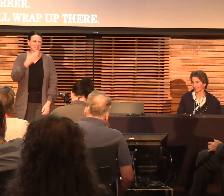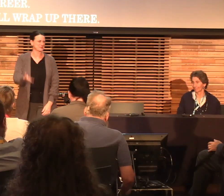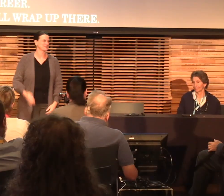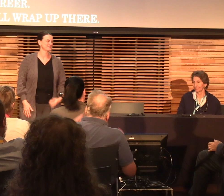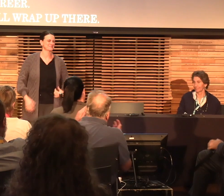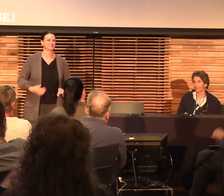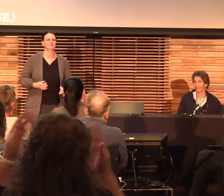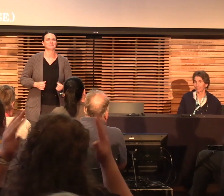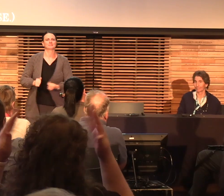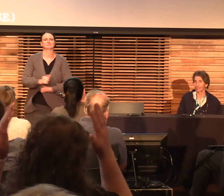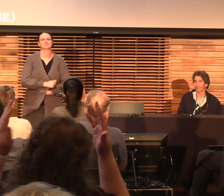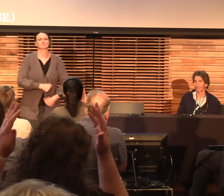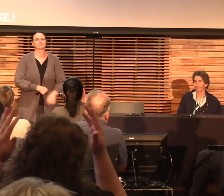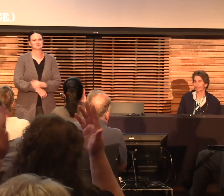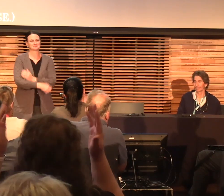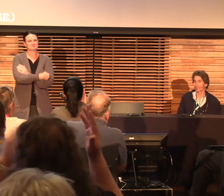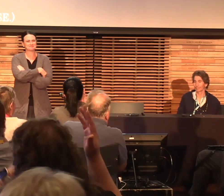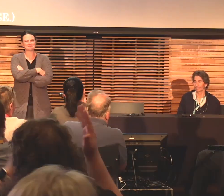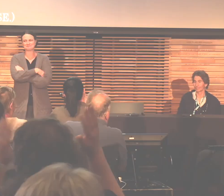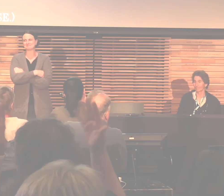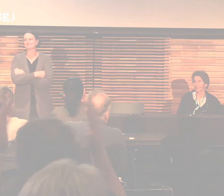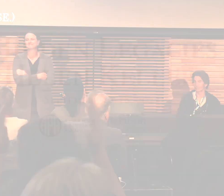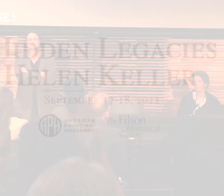(audience applauds)